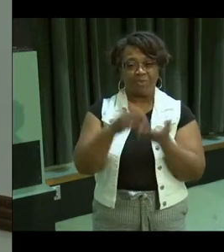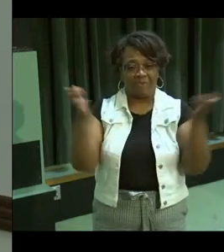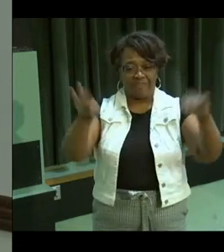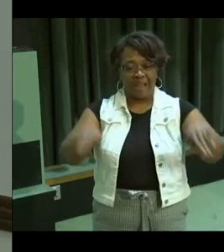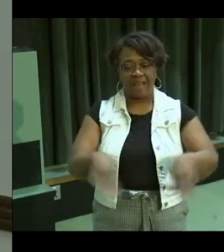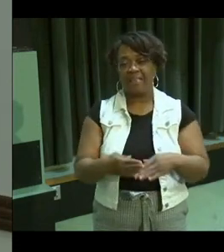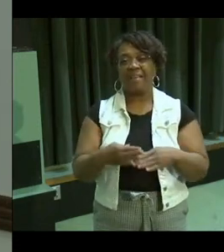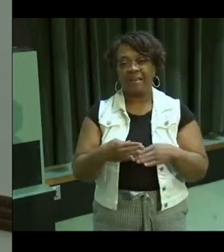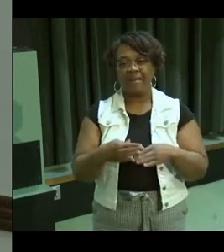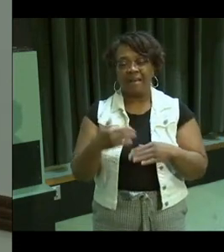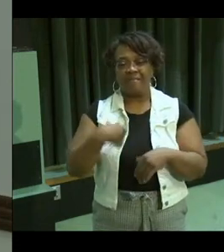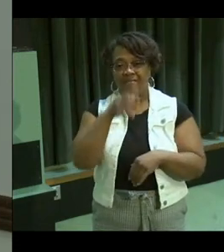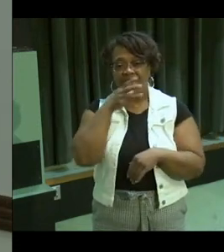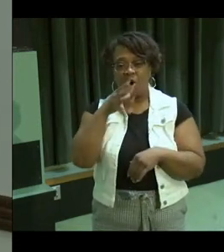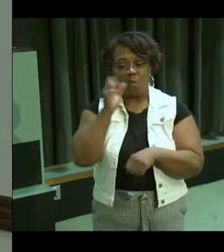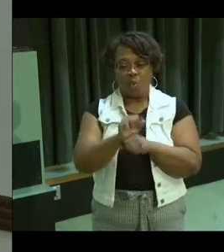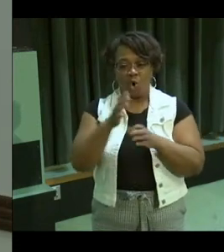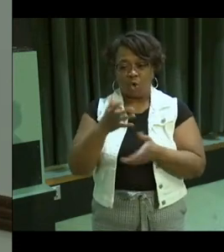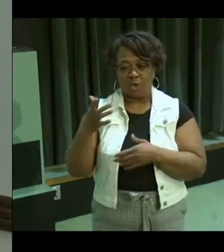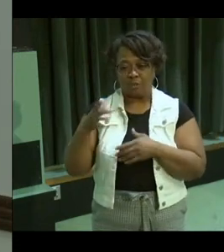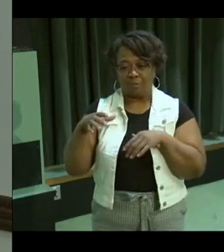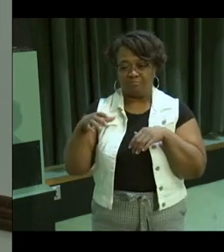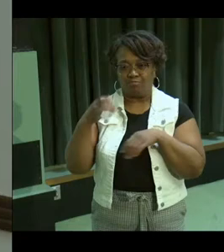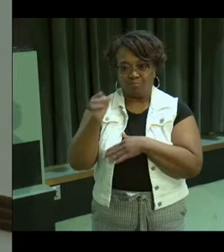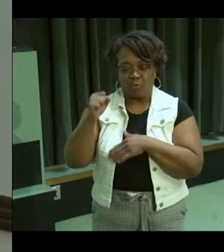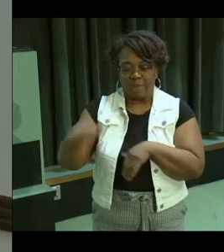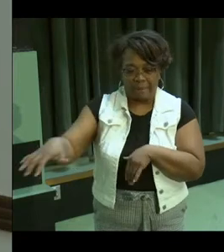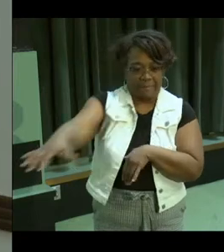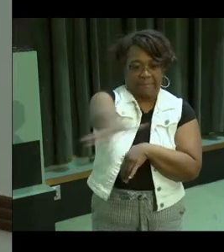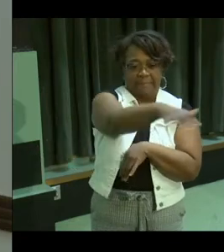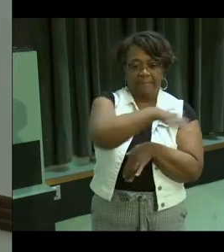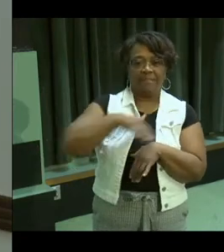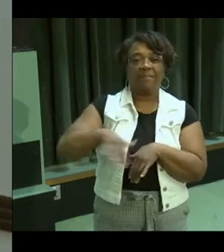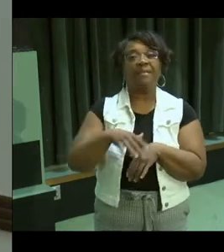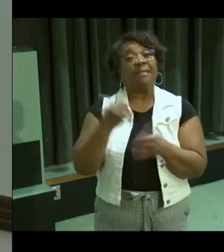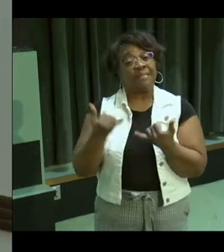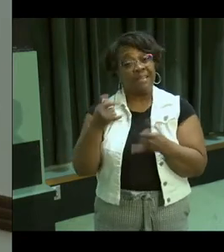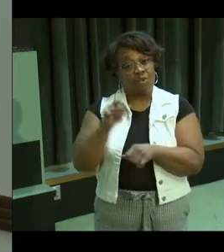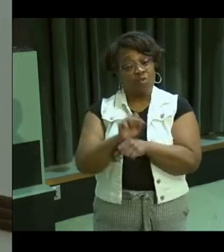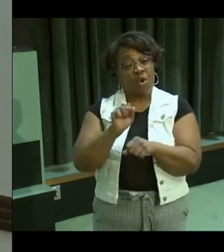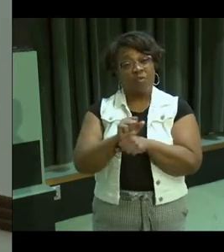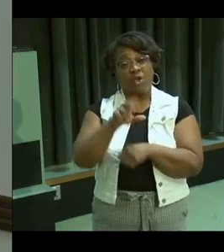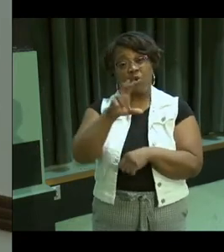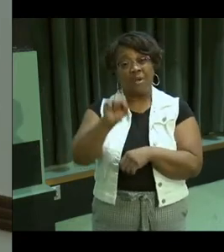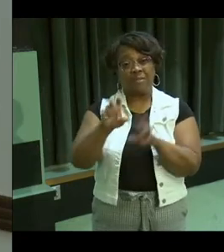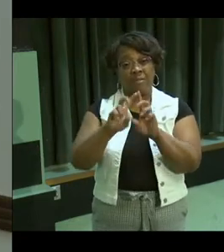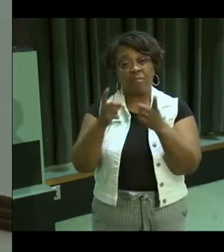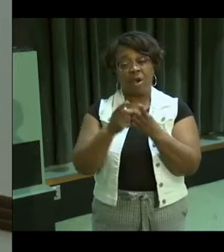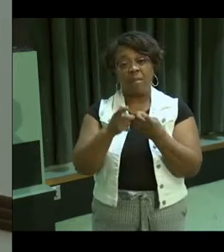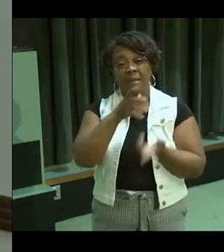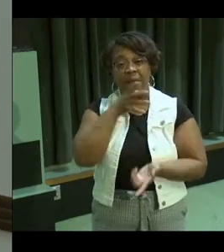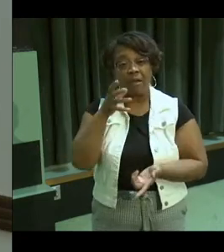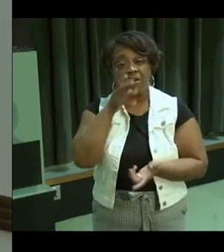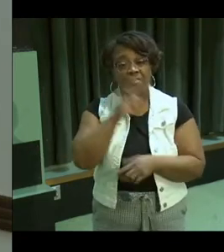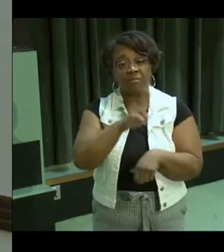is surrounded by the farm workers movement. Today, Christine works for the US